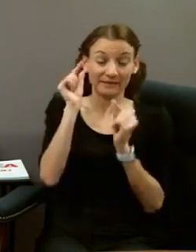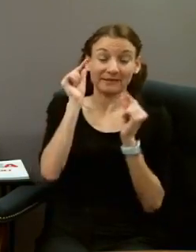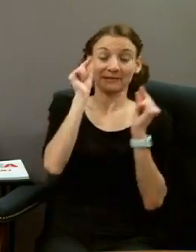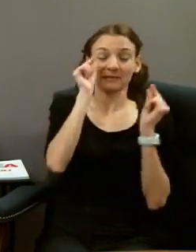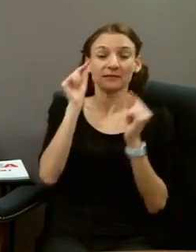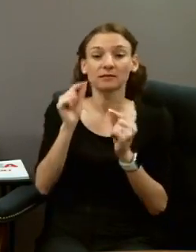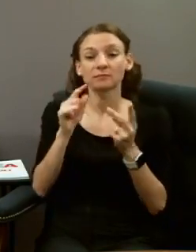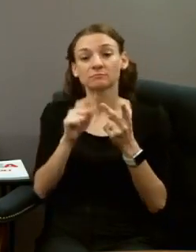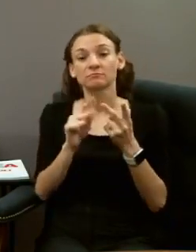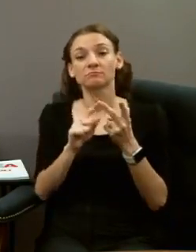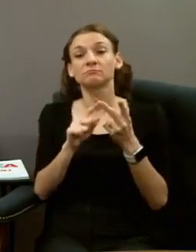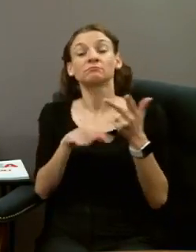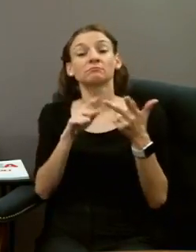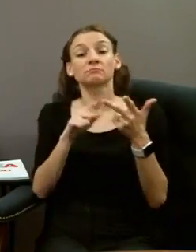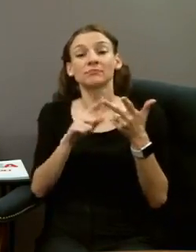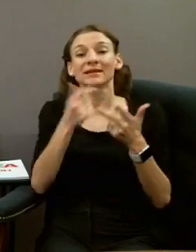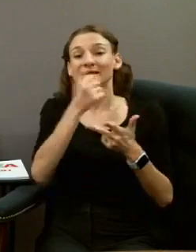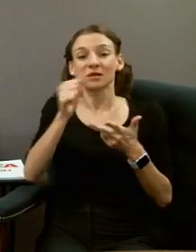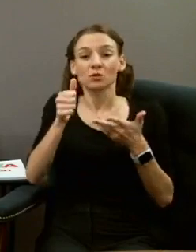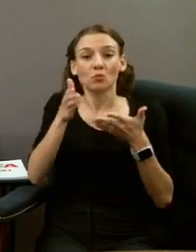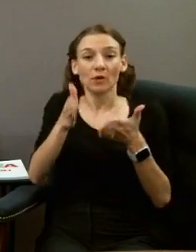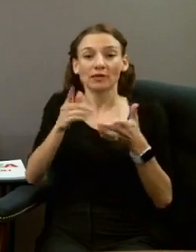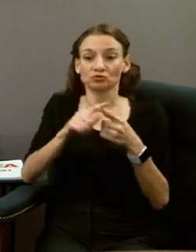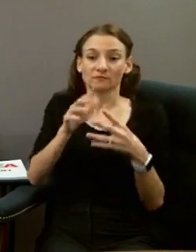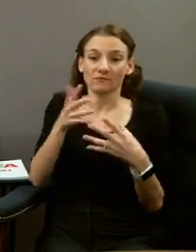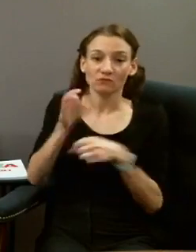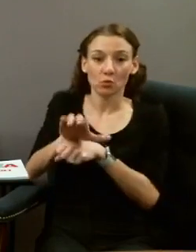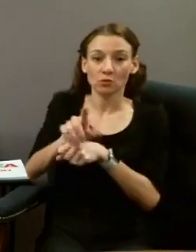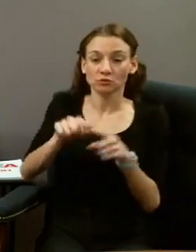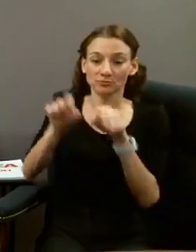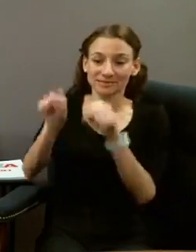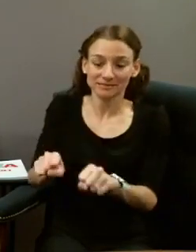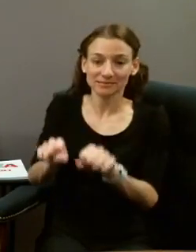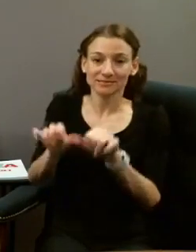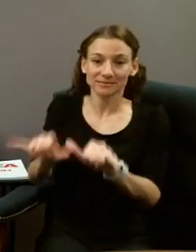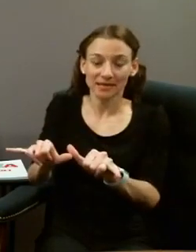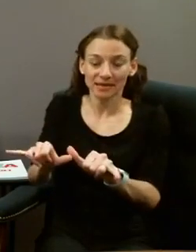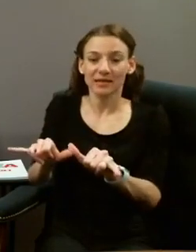or move their body parts, are all not the thing to do